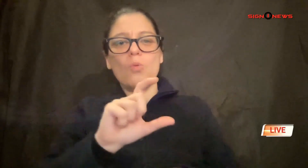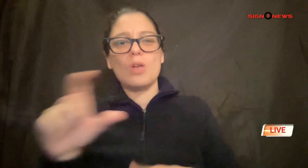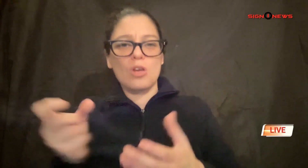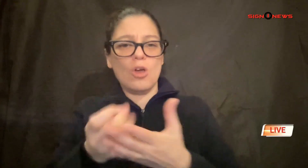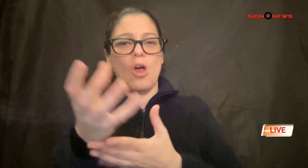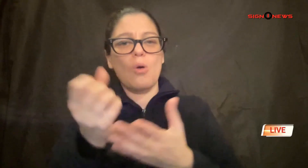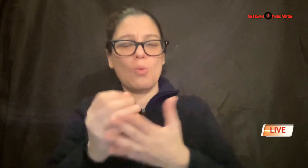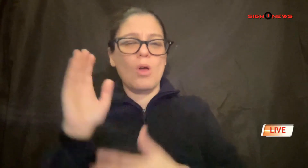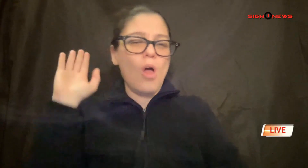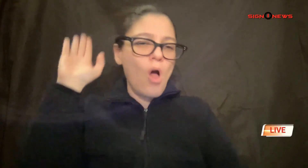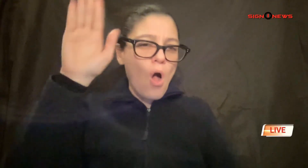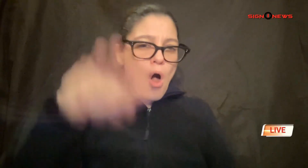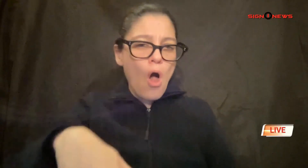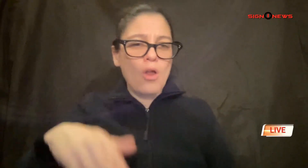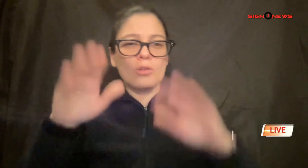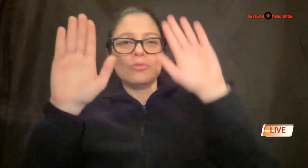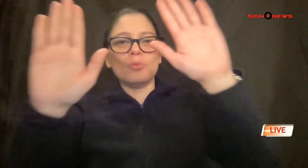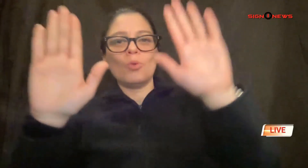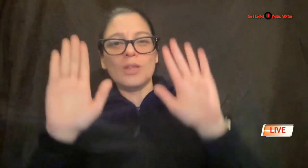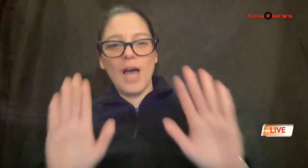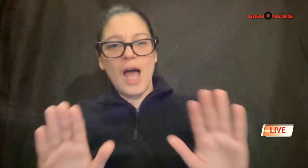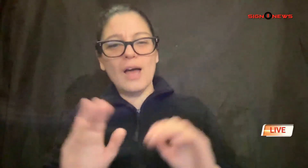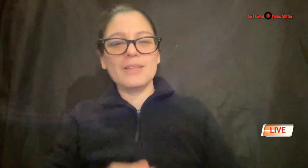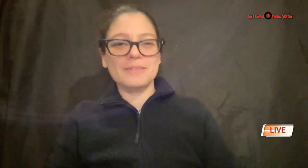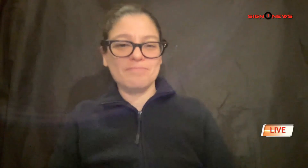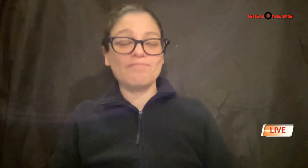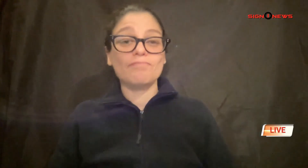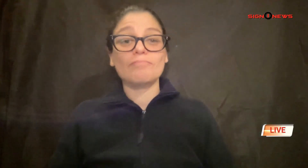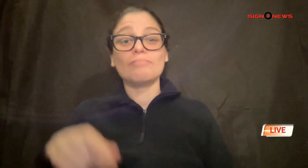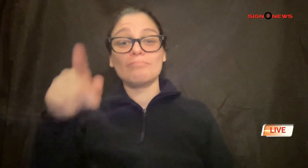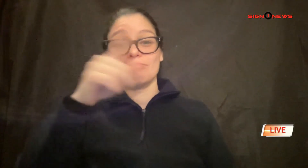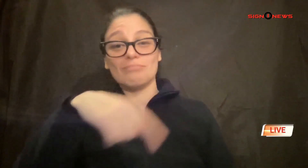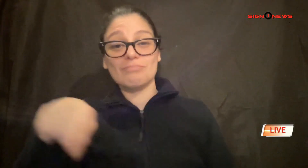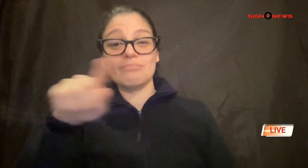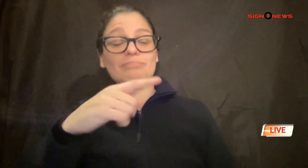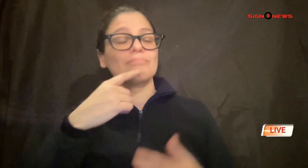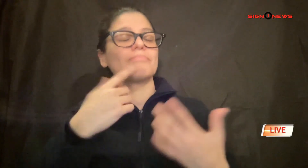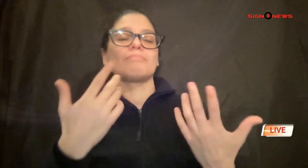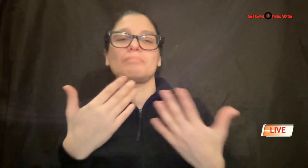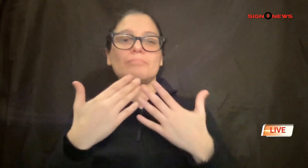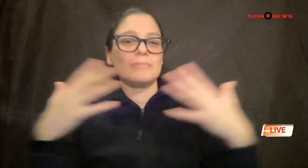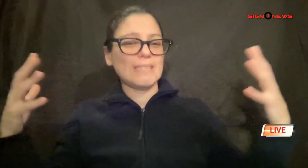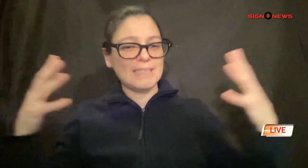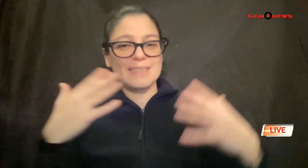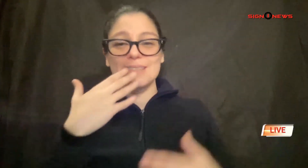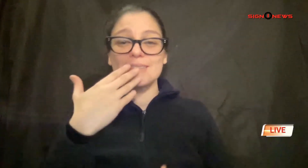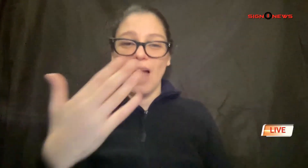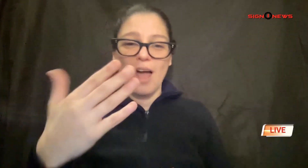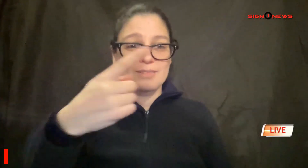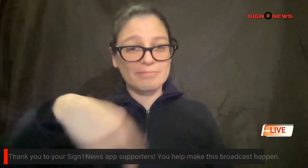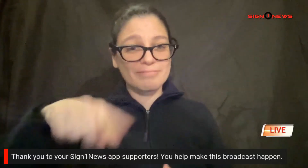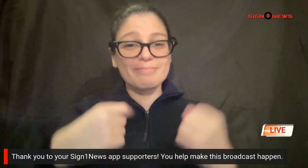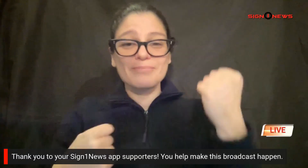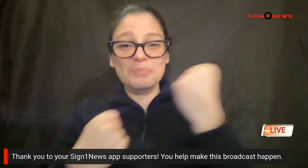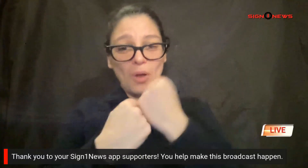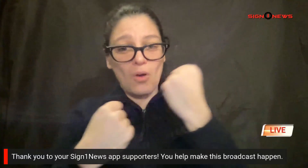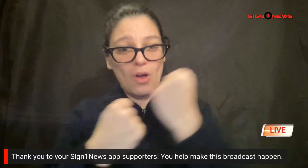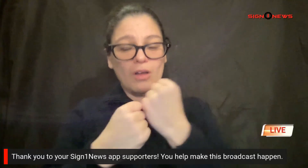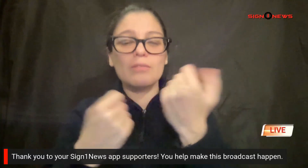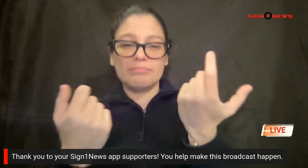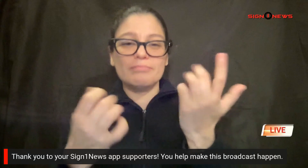international news updates every Sunday a big thank you to our Sign1News app supporters